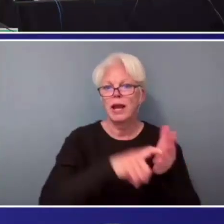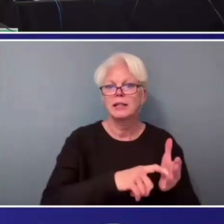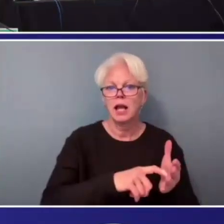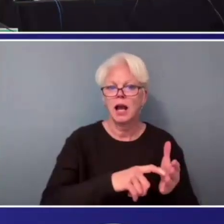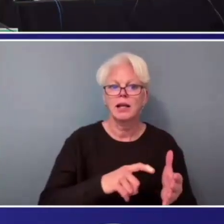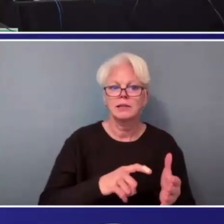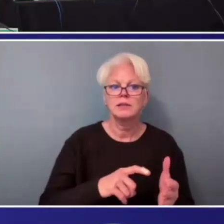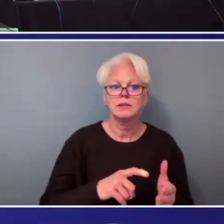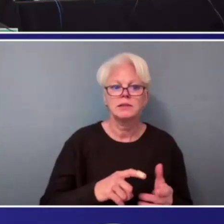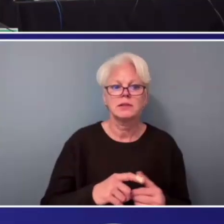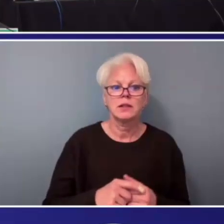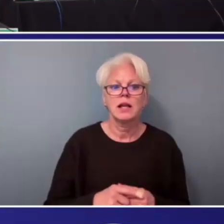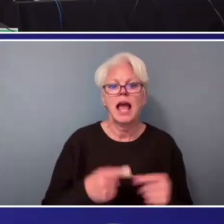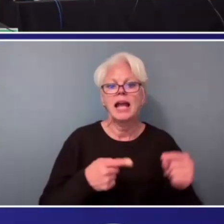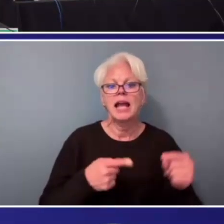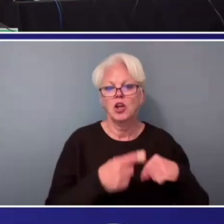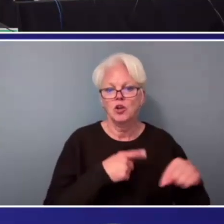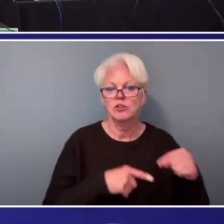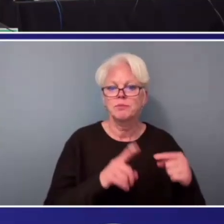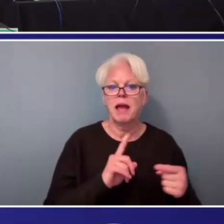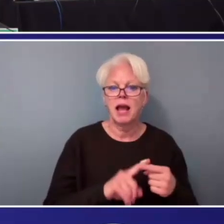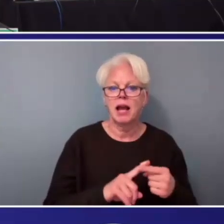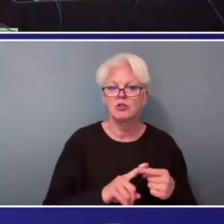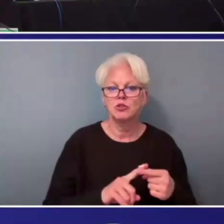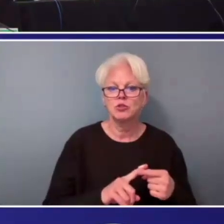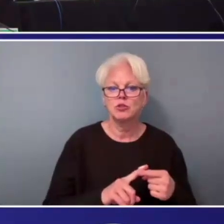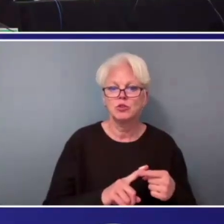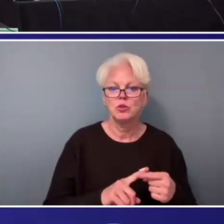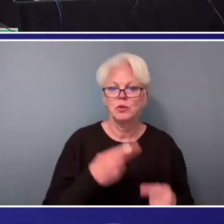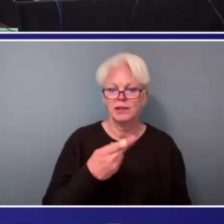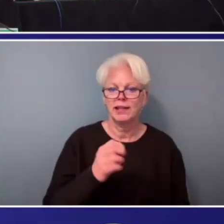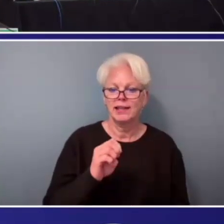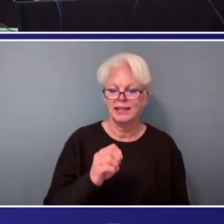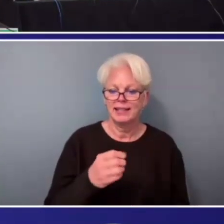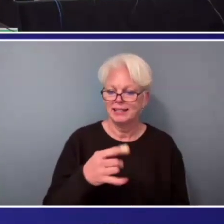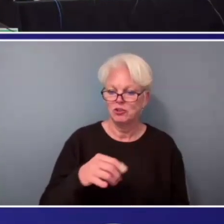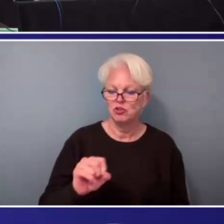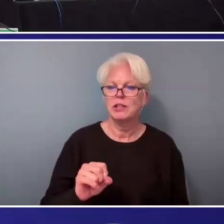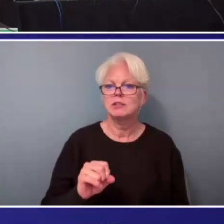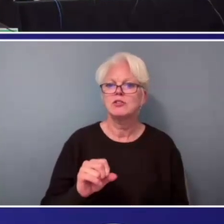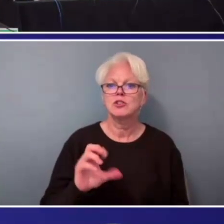Goes all the way back to the HEGIS survey, which was the precursor to IPEDS.